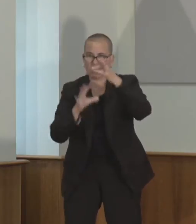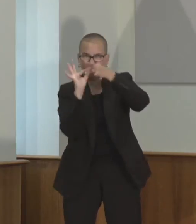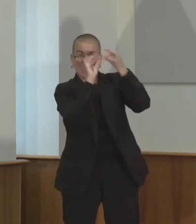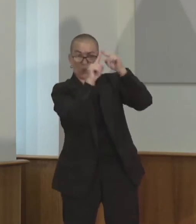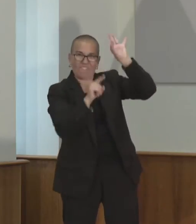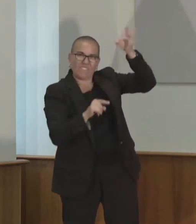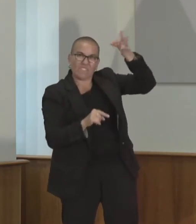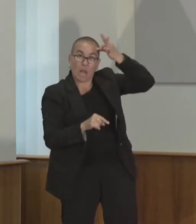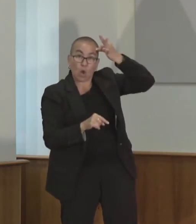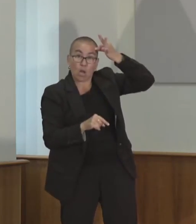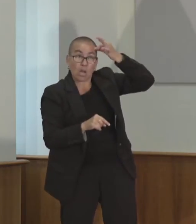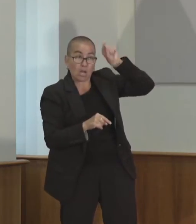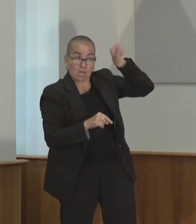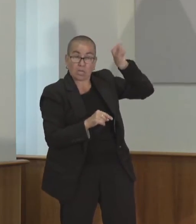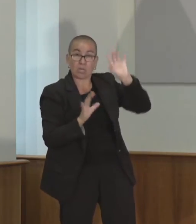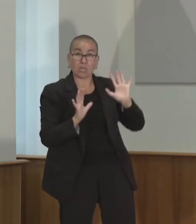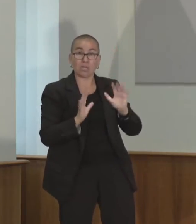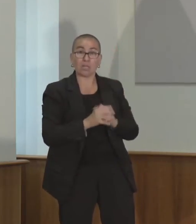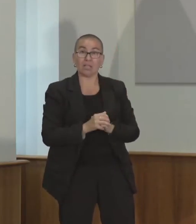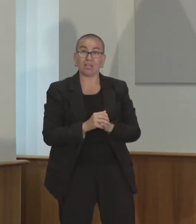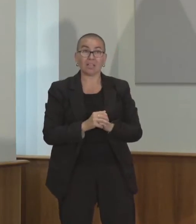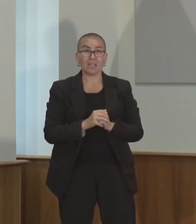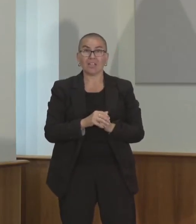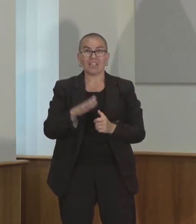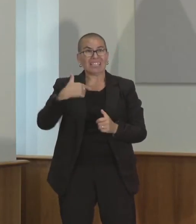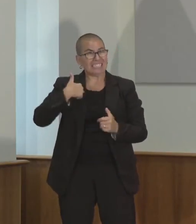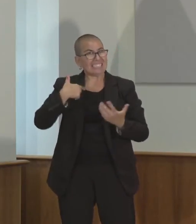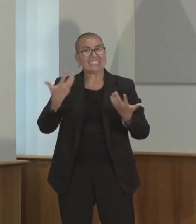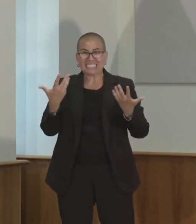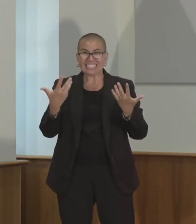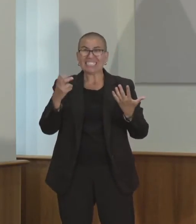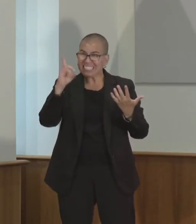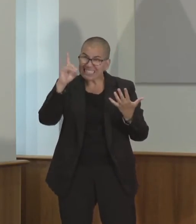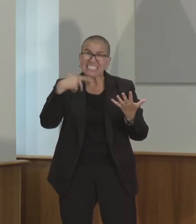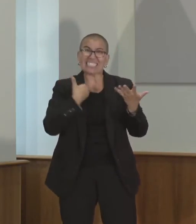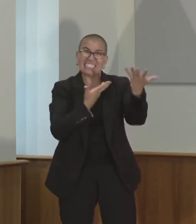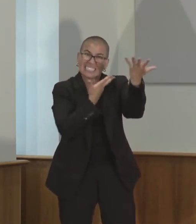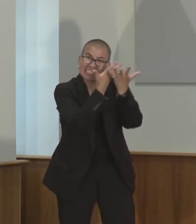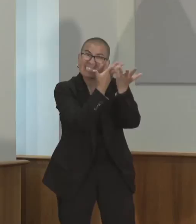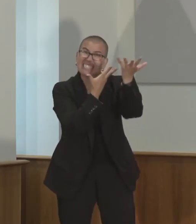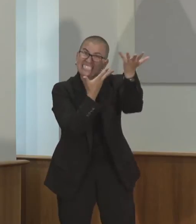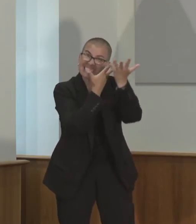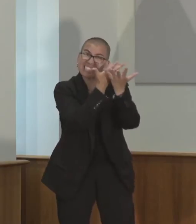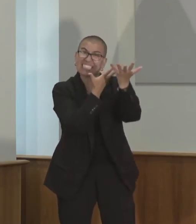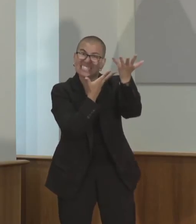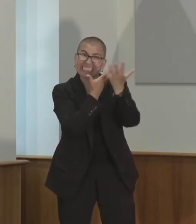THESE ARE LIFE SAVING DRUGS THAT YOU PRODUCED.. THERE IS A PROFIT TO BE MADE AS LONG AS ITS NOT OBSCENE AND WE MAKE SURE PEOPLE